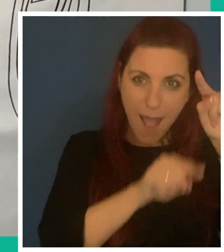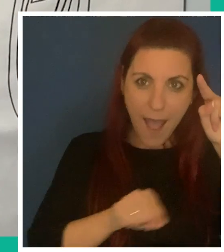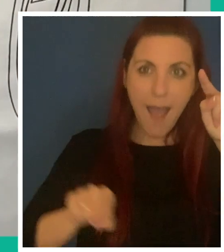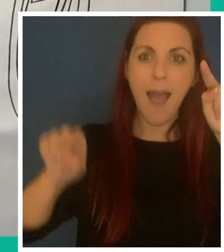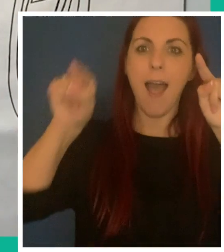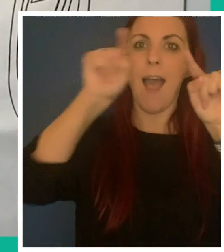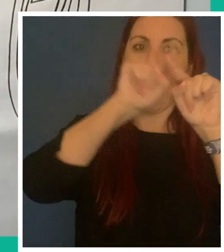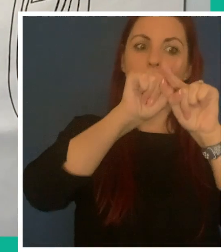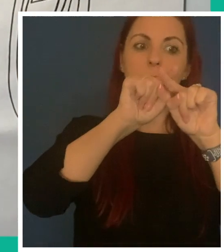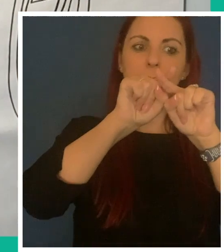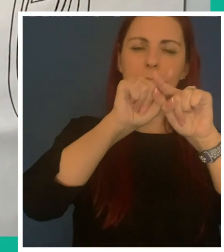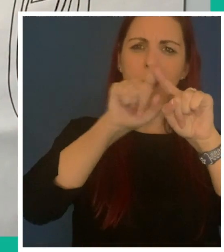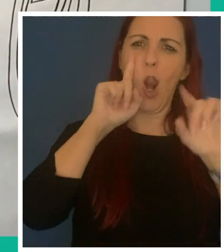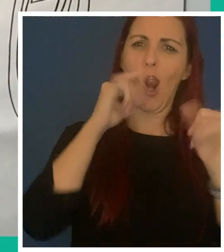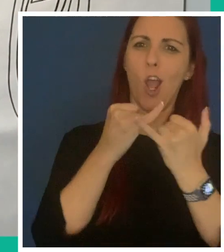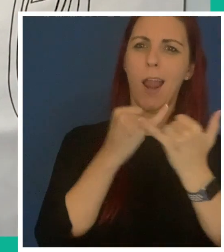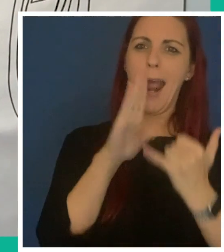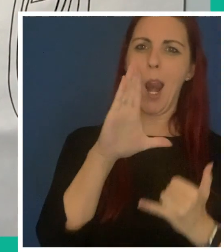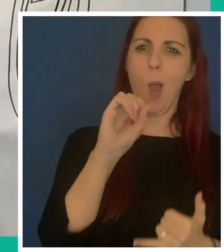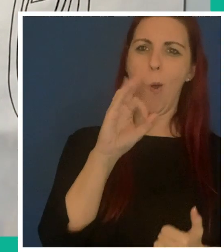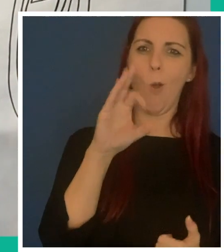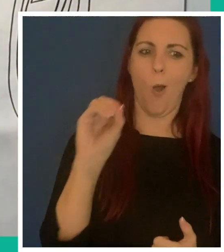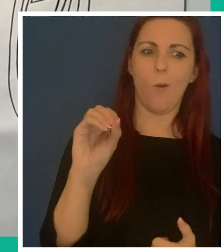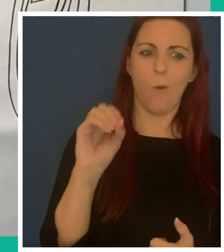It's actually more of an oval really than a circle, I'm terrible at drawing circles, I if